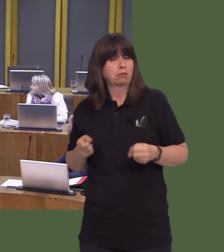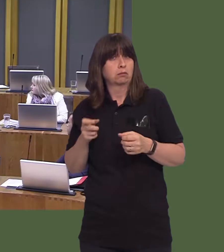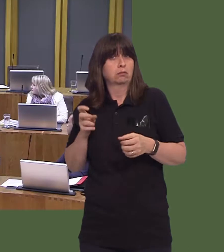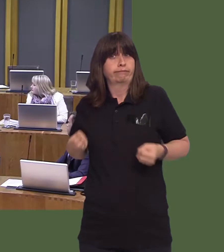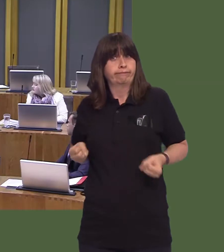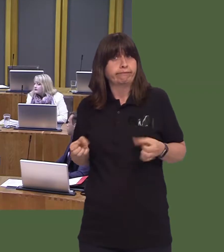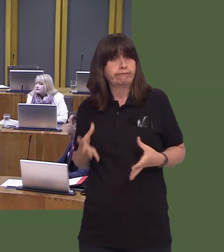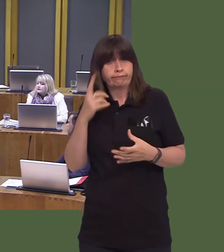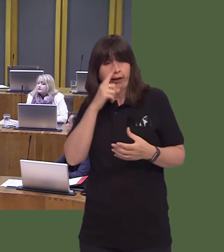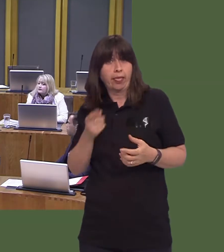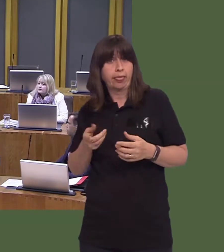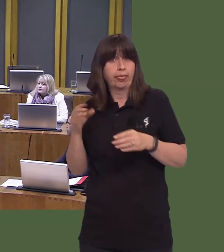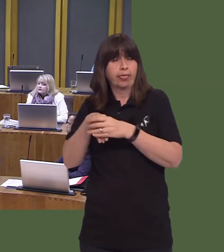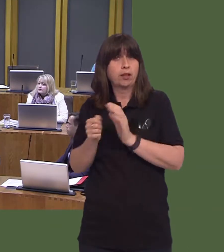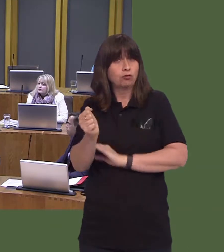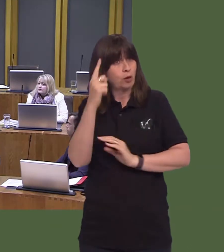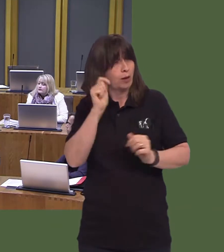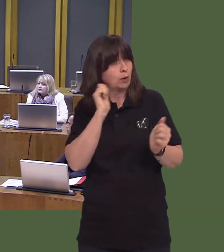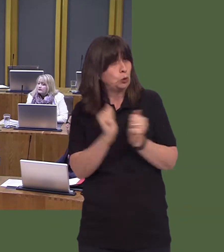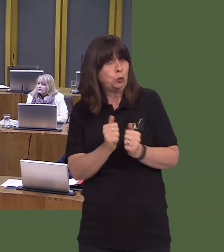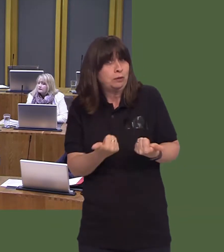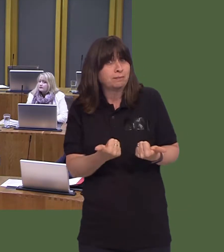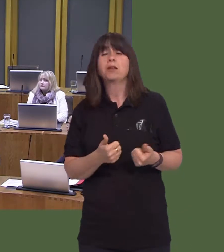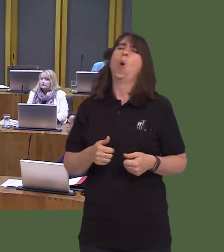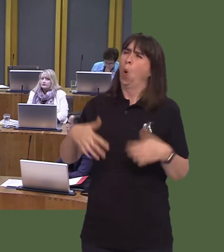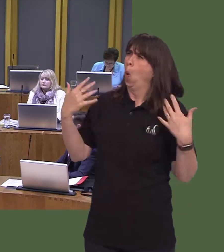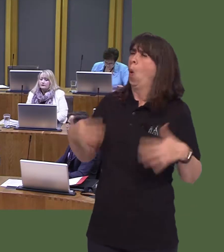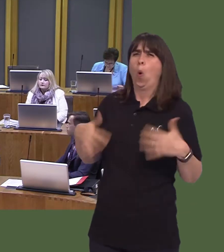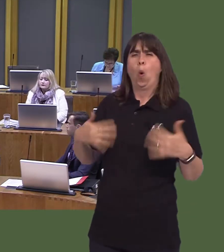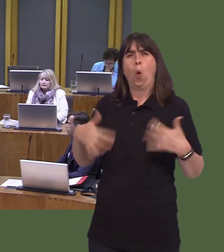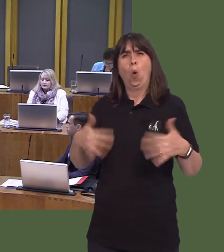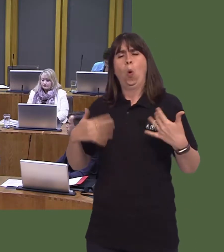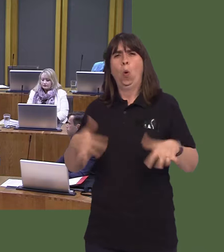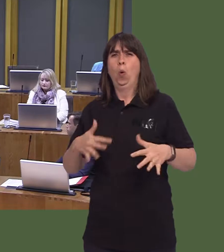Carwyn Jones AM: Very much so. This is one of the biggest public transport projects outside of London.